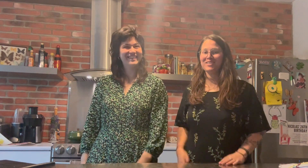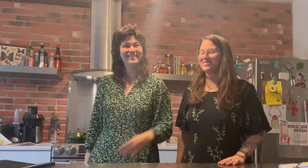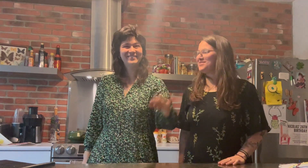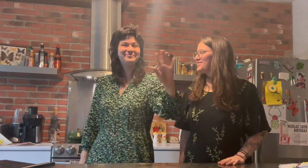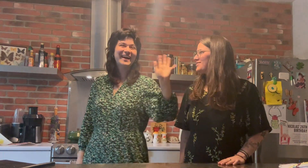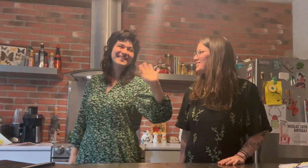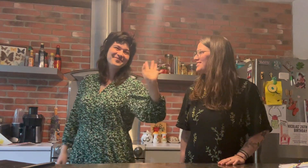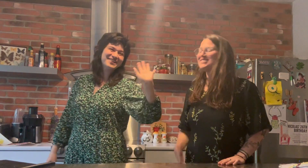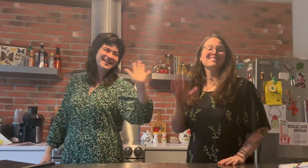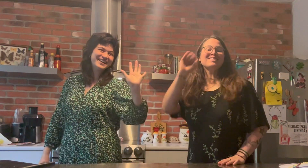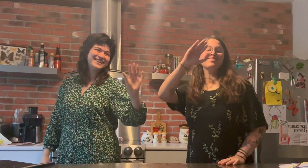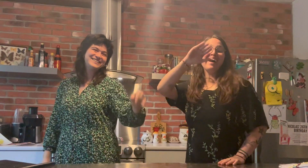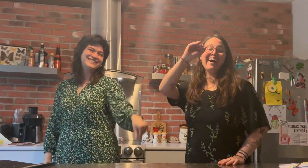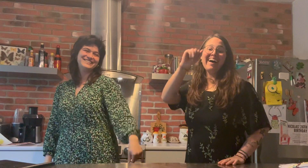Bye campers. Bye.